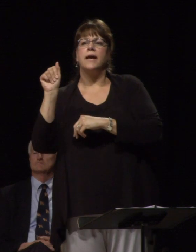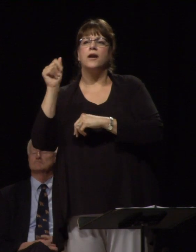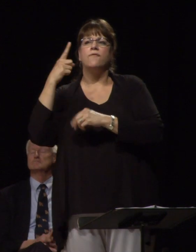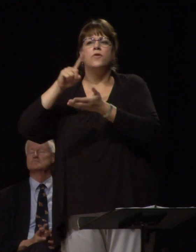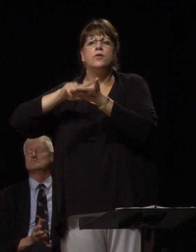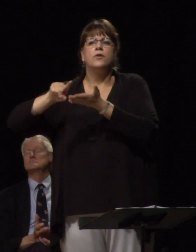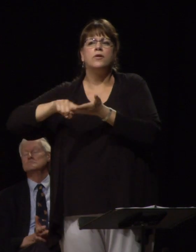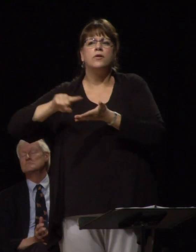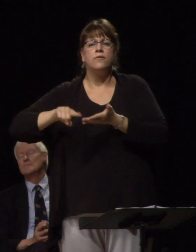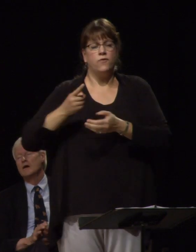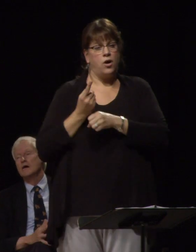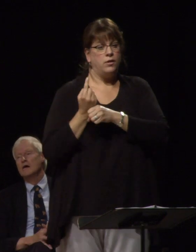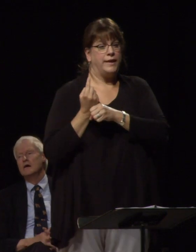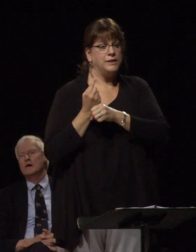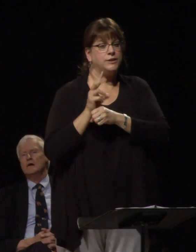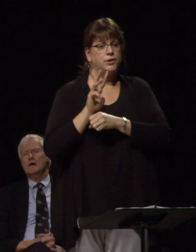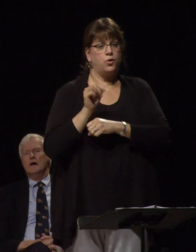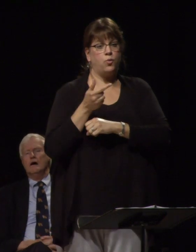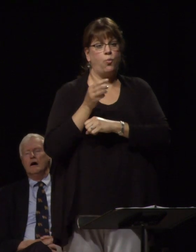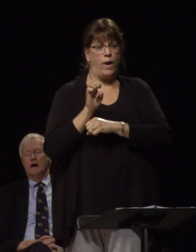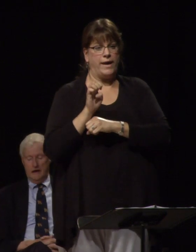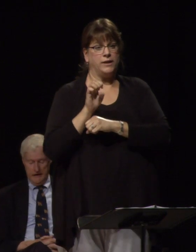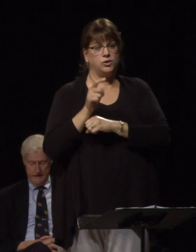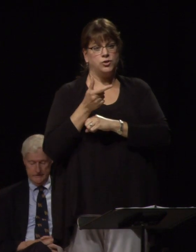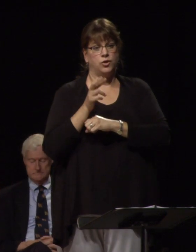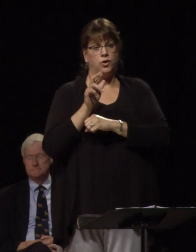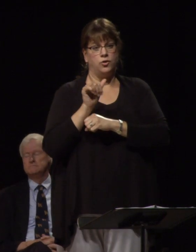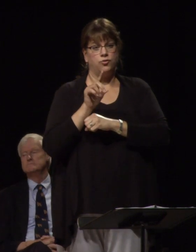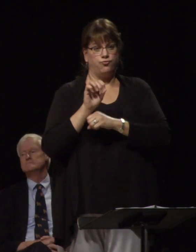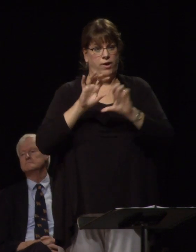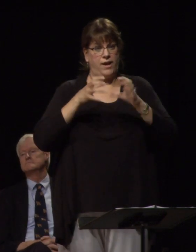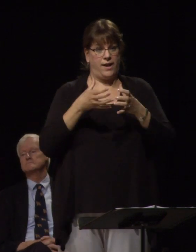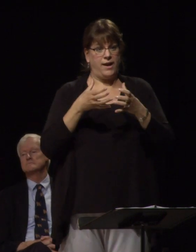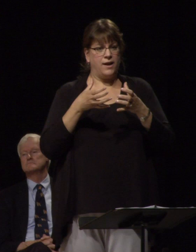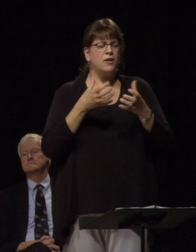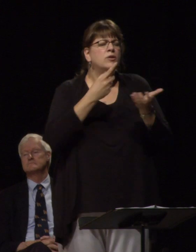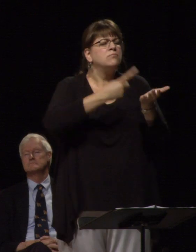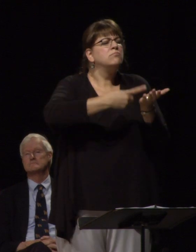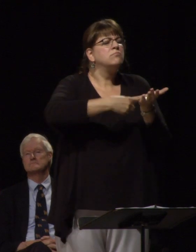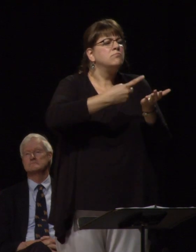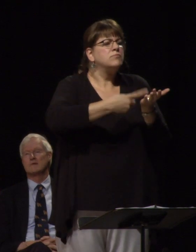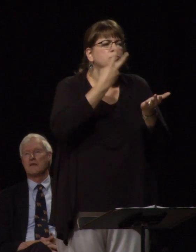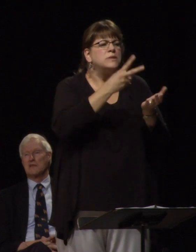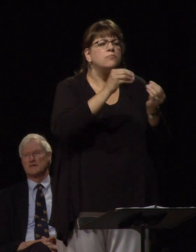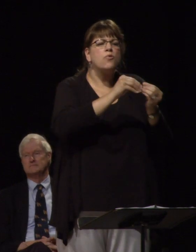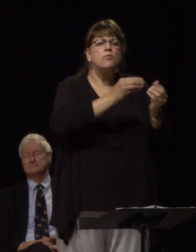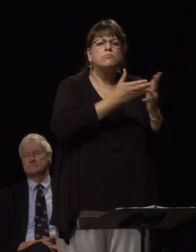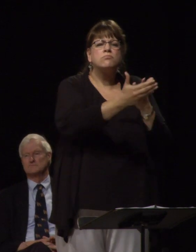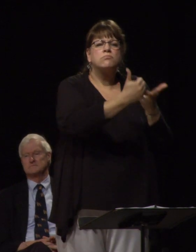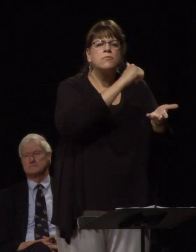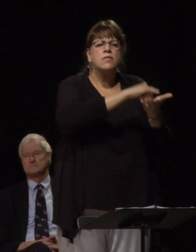CONDUCTED LAST YEAR. IMPROVEMENTS IN THESE AREAS WILL SOLIDIFY OUR POSITION ON THE